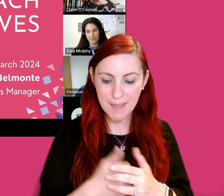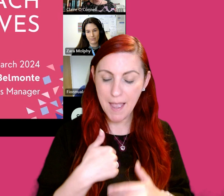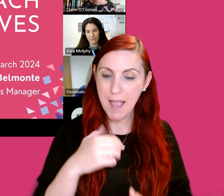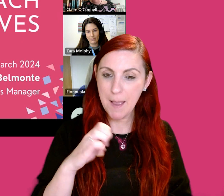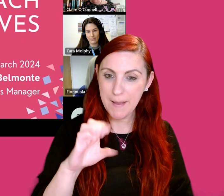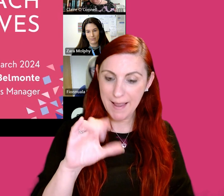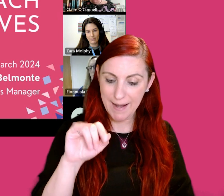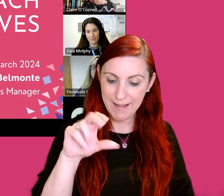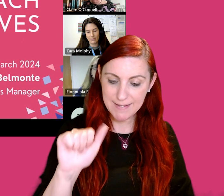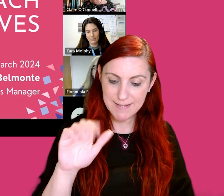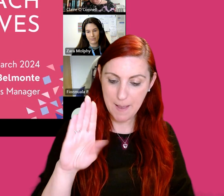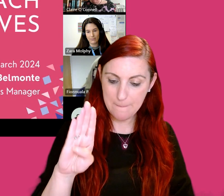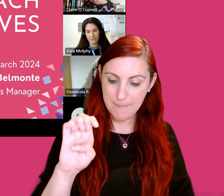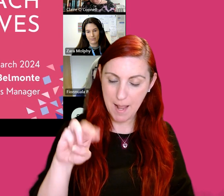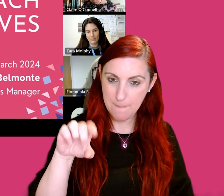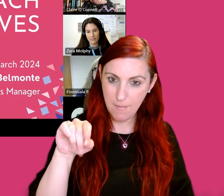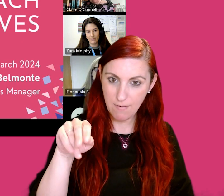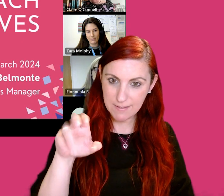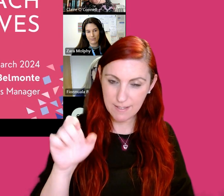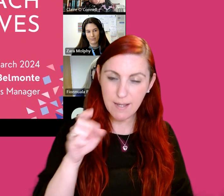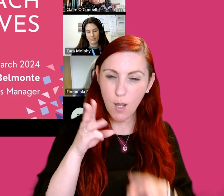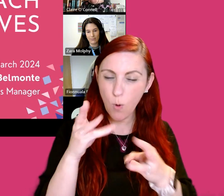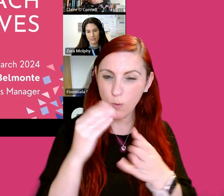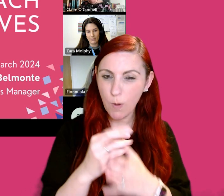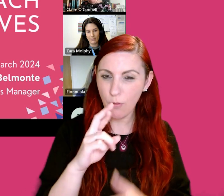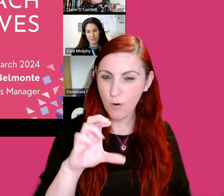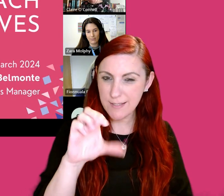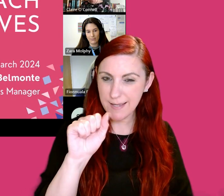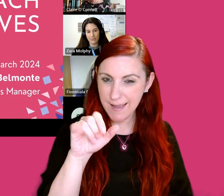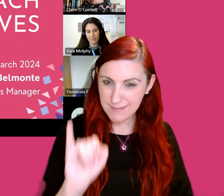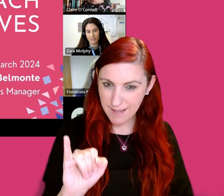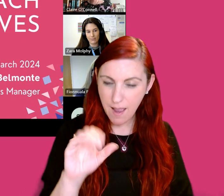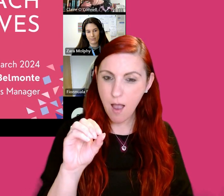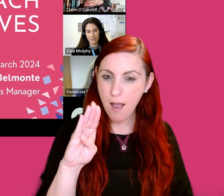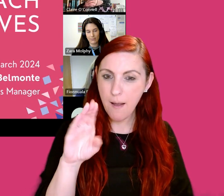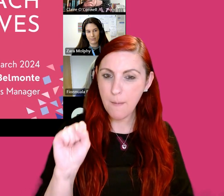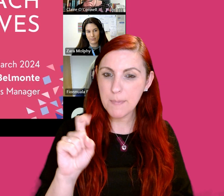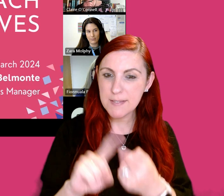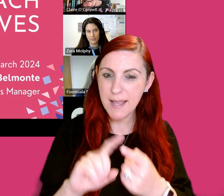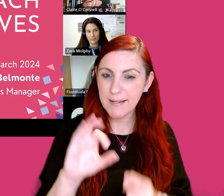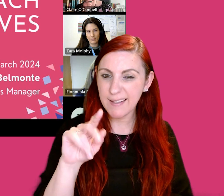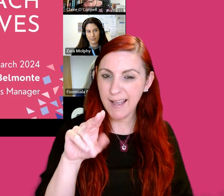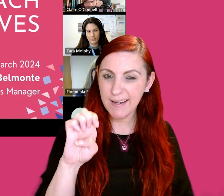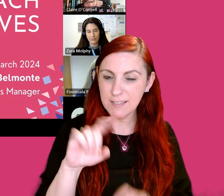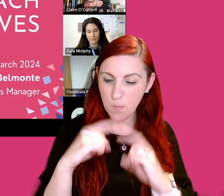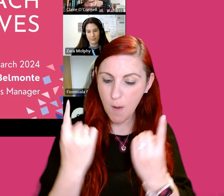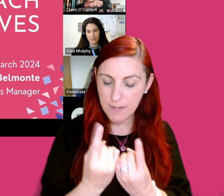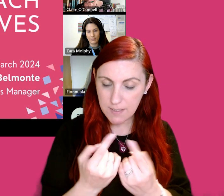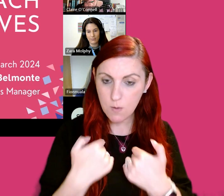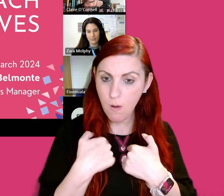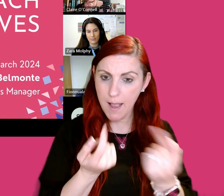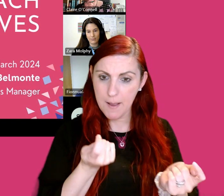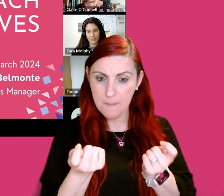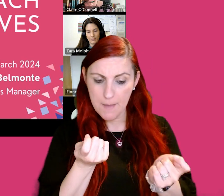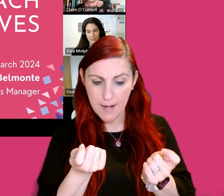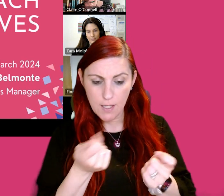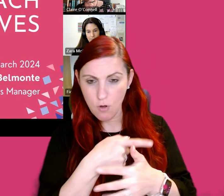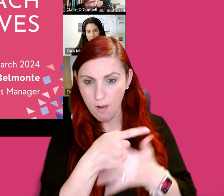and I H work in the rcsi uh of Stan Gynecology department and I manage all the communication uh